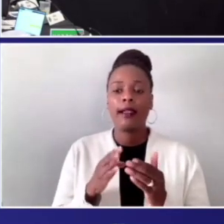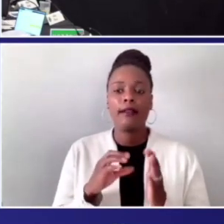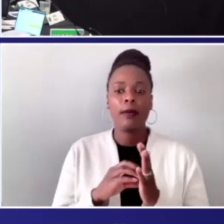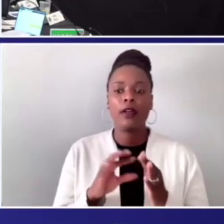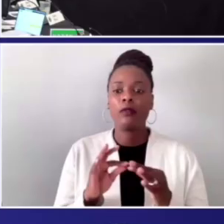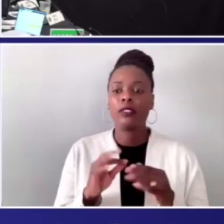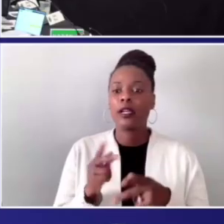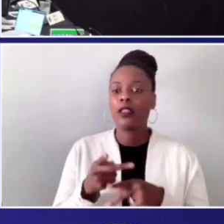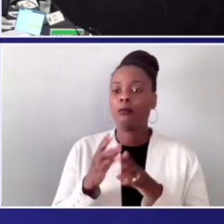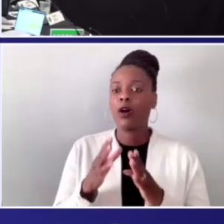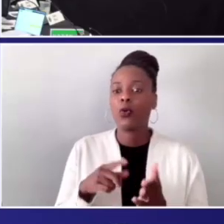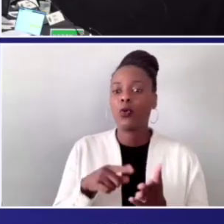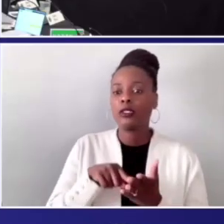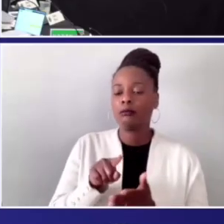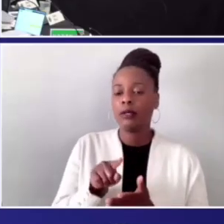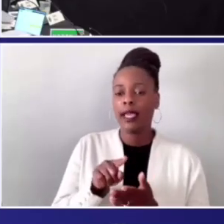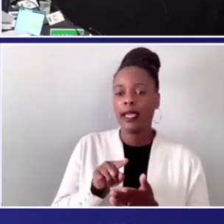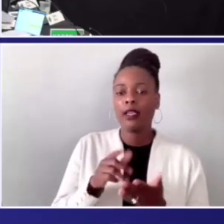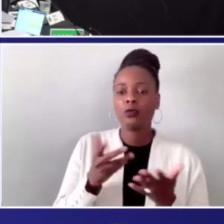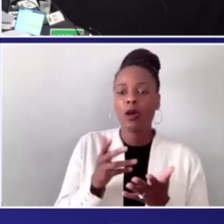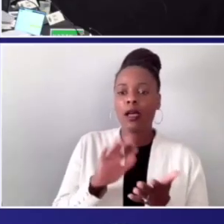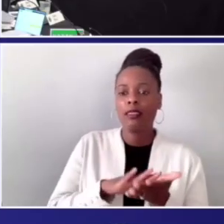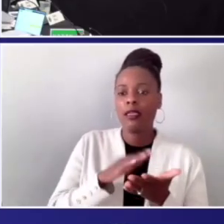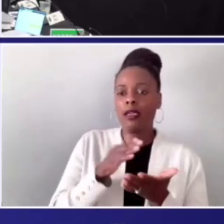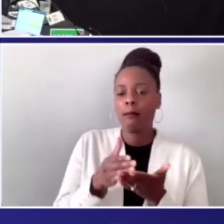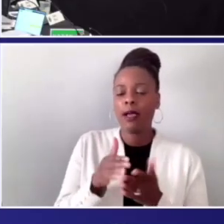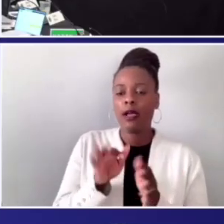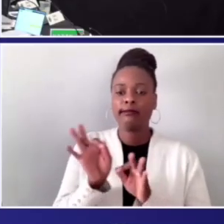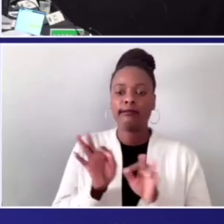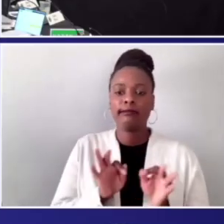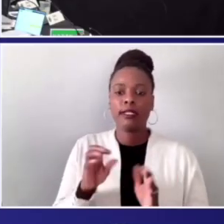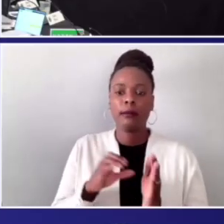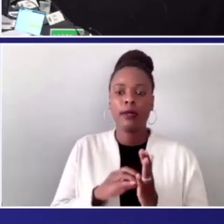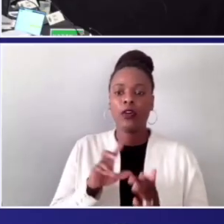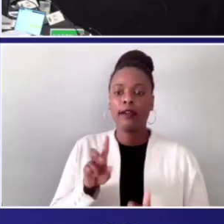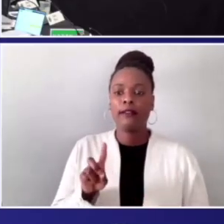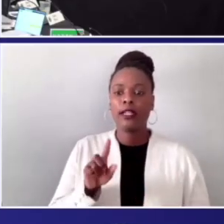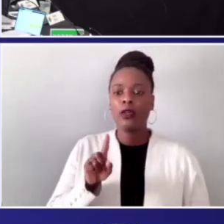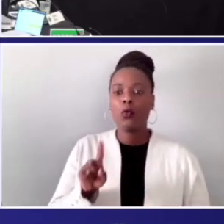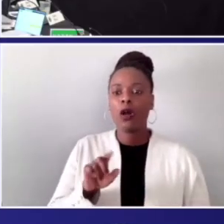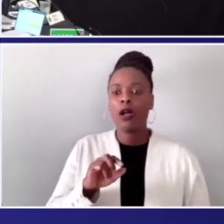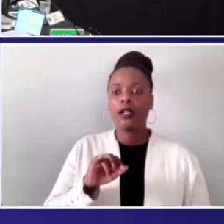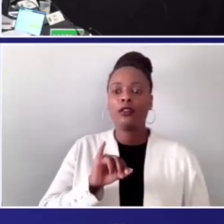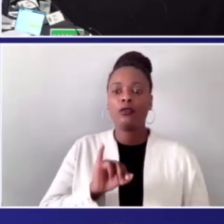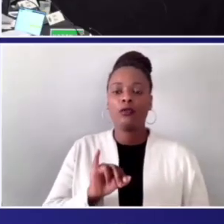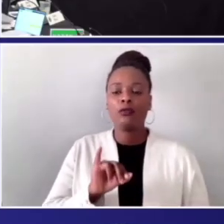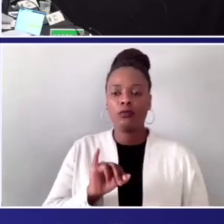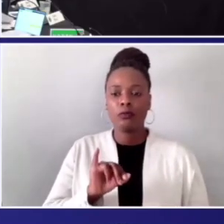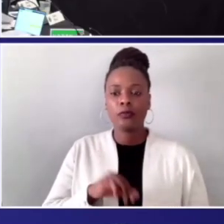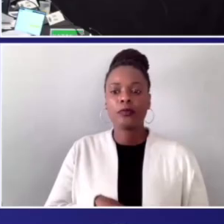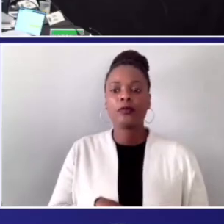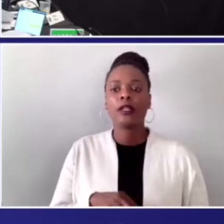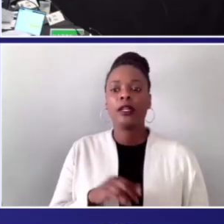the amount described in paragraph (d)(1) Romanette one and removes the does not have a partial financial hardship.